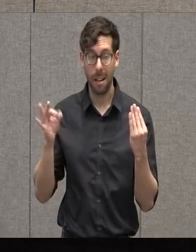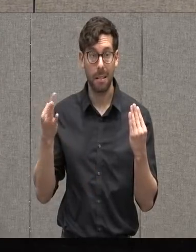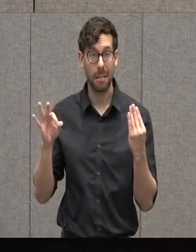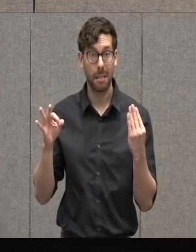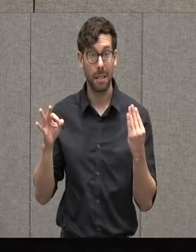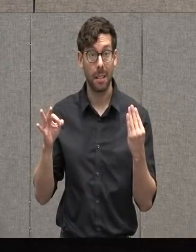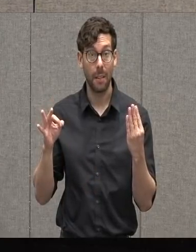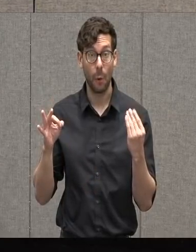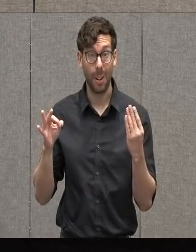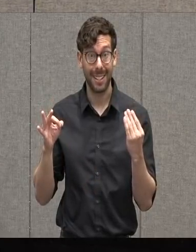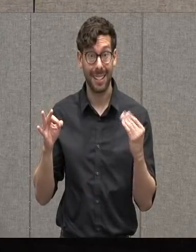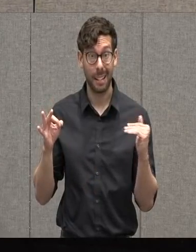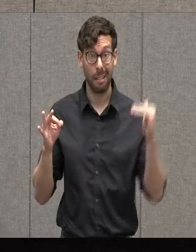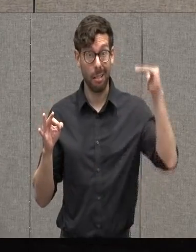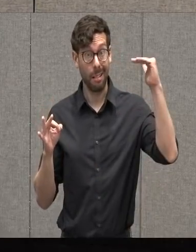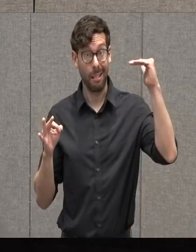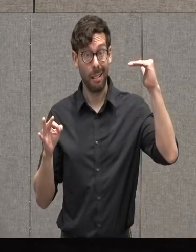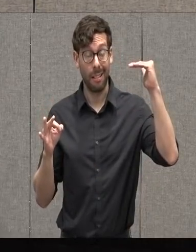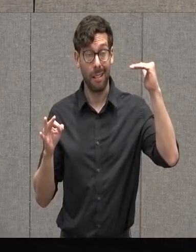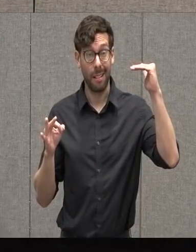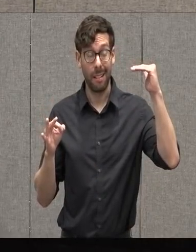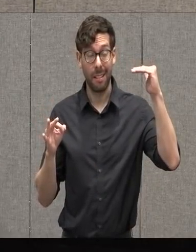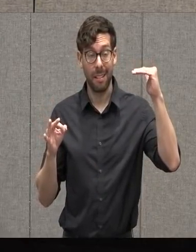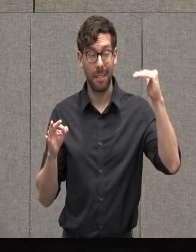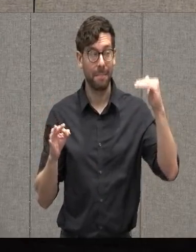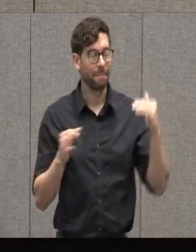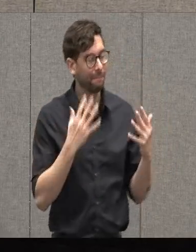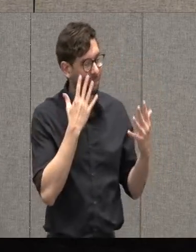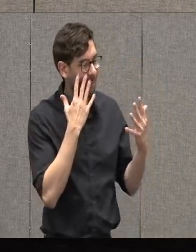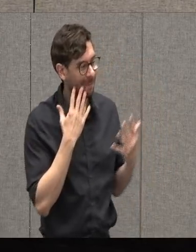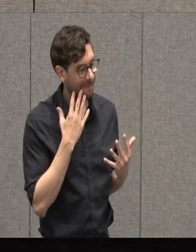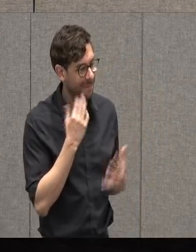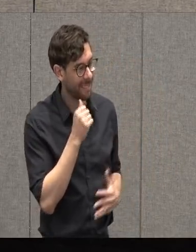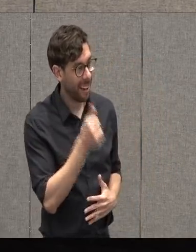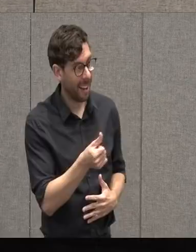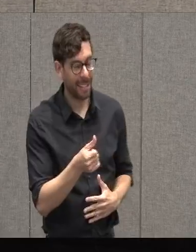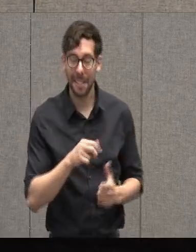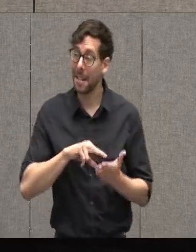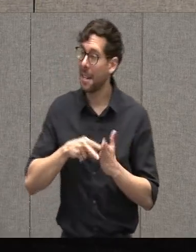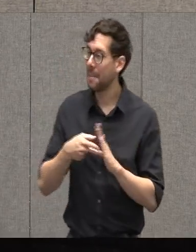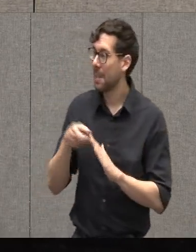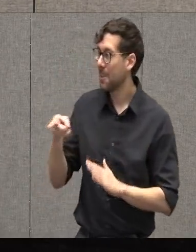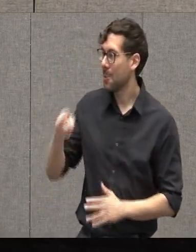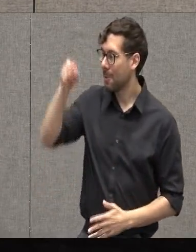Unfortunately not. That means you get another tally mark. Yes.